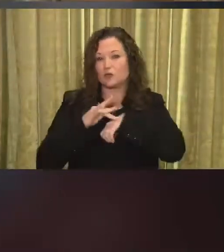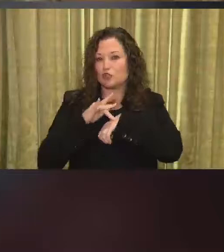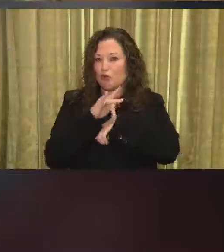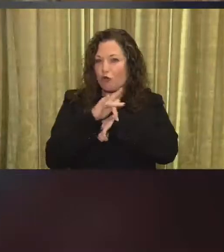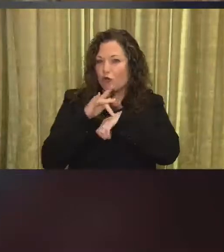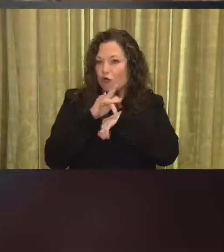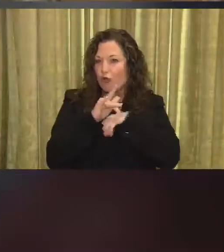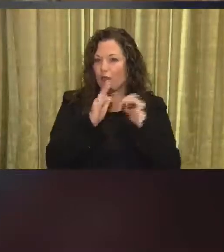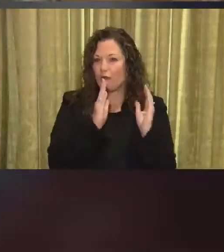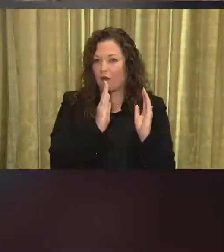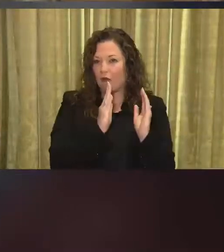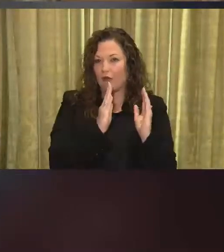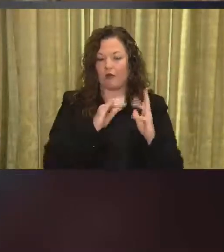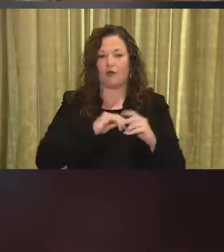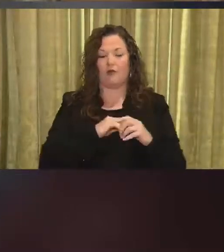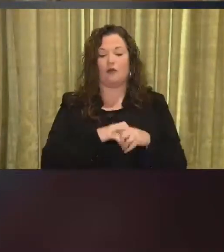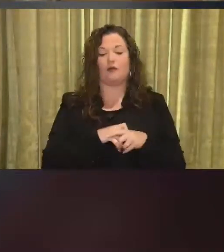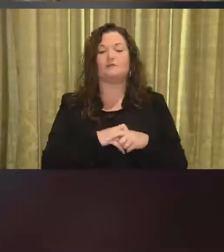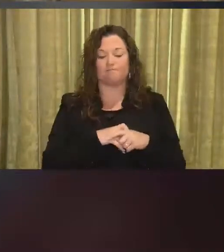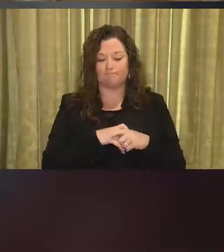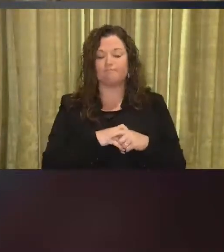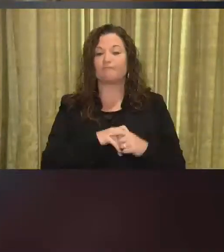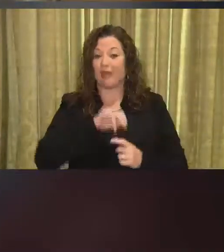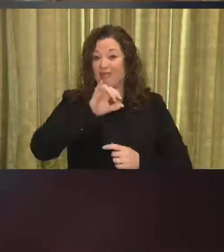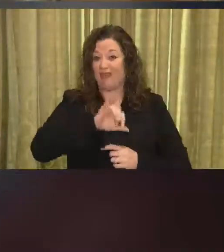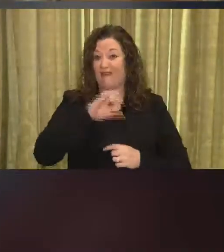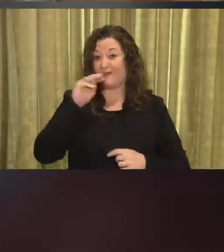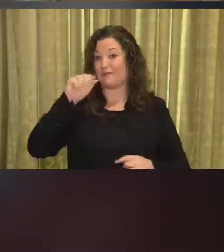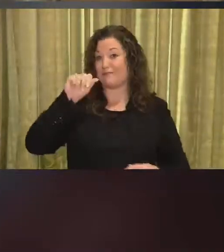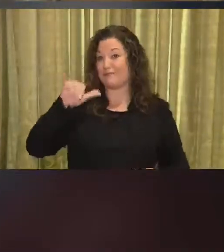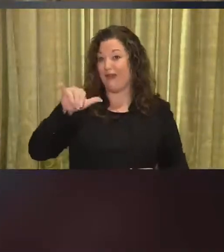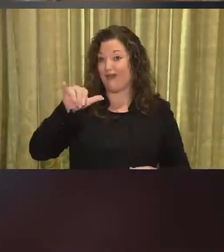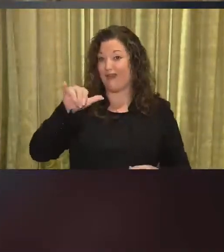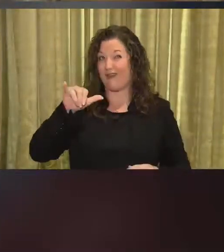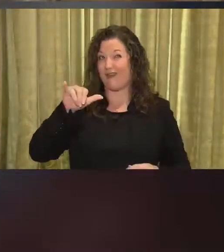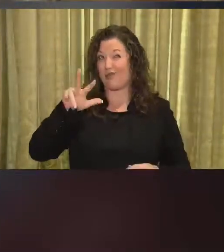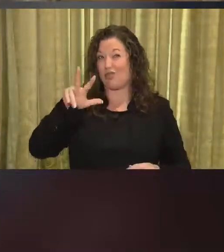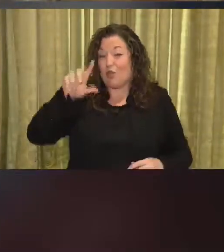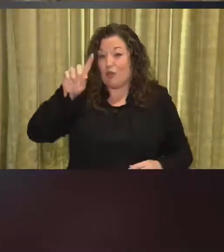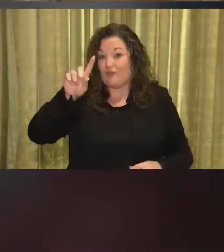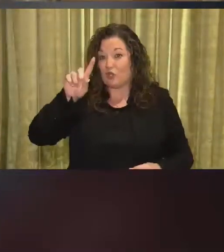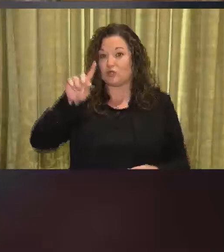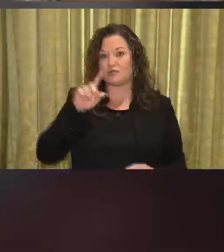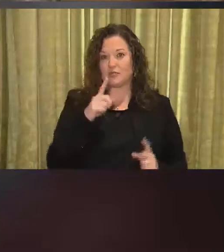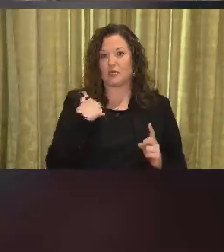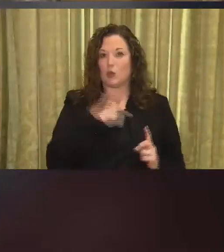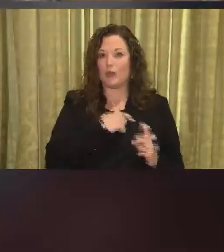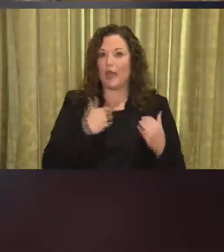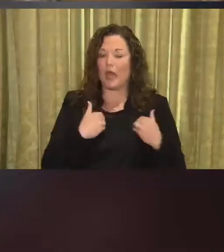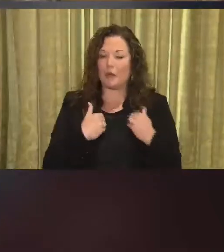time frame and that was in May 31st we had a very small percent